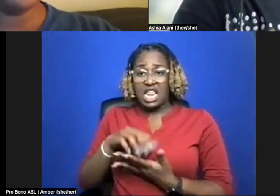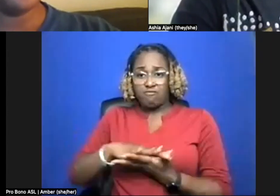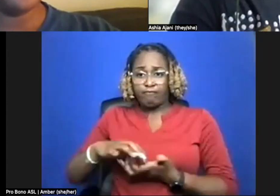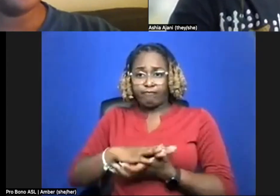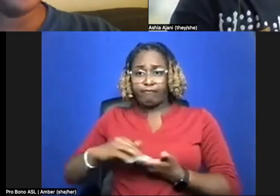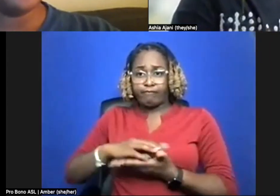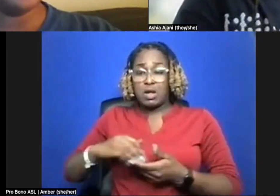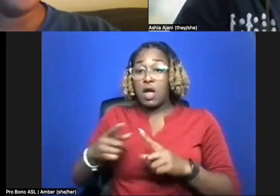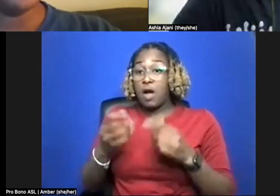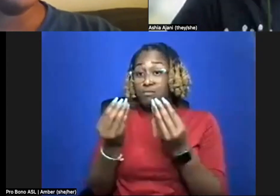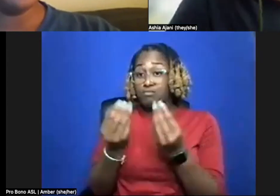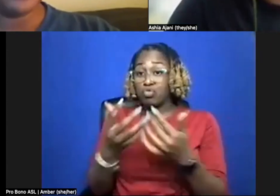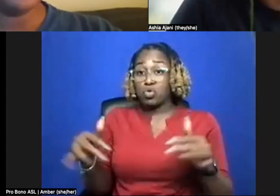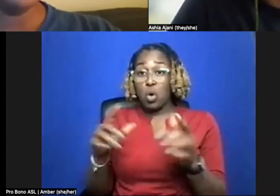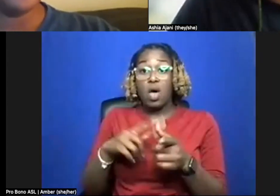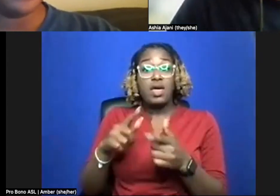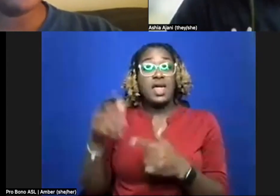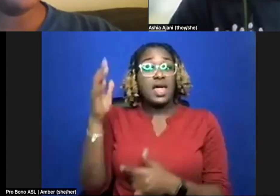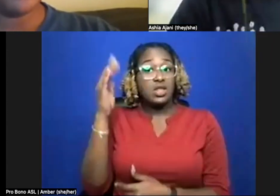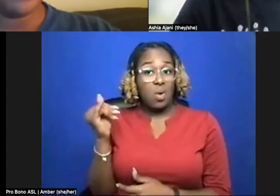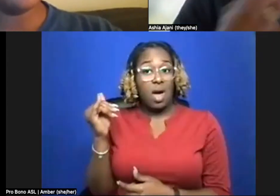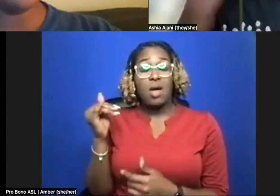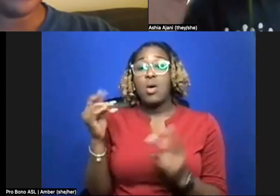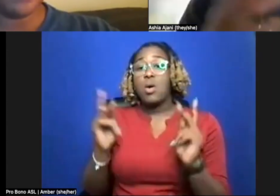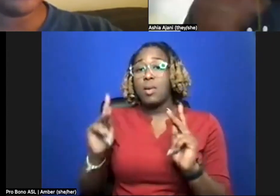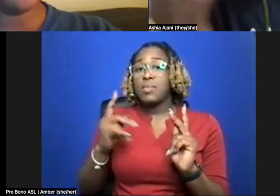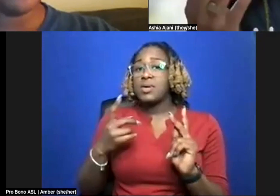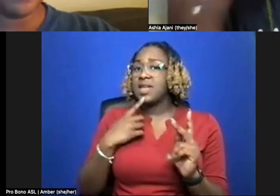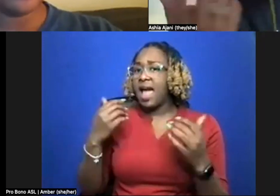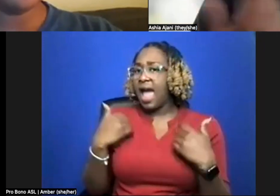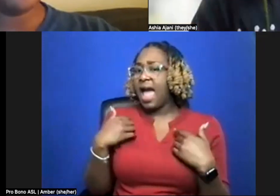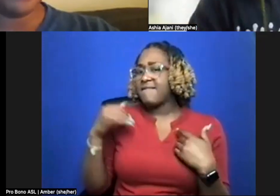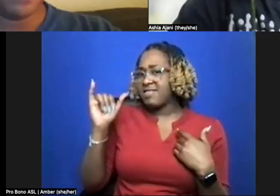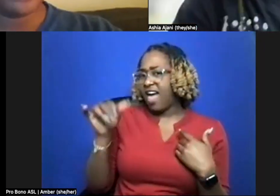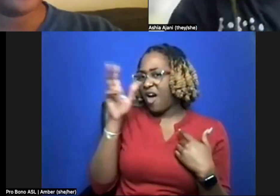why a lot of times when people talk about having like pillbugs or like millipede like infestations,